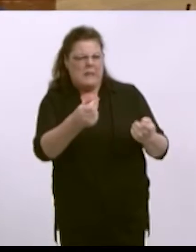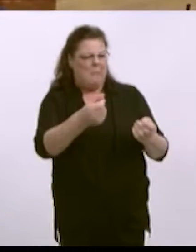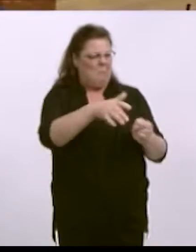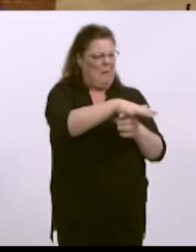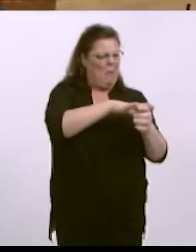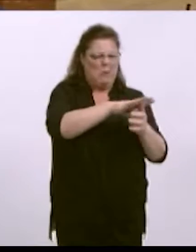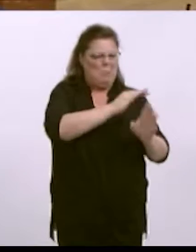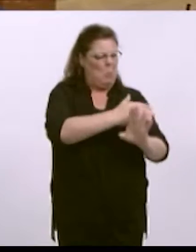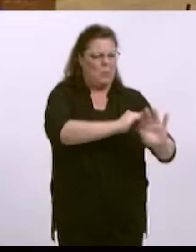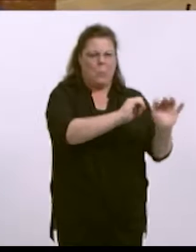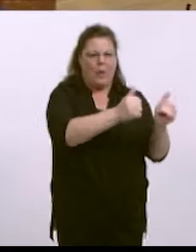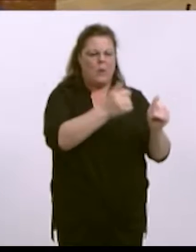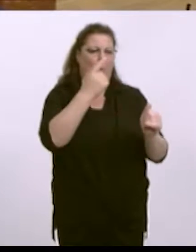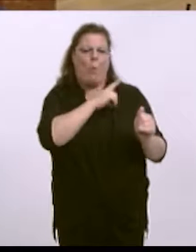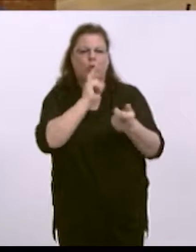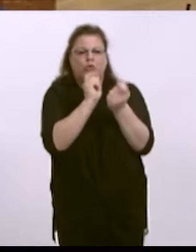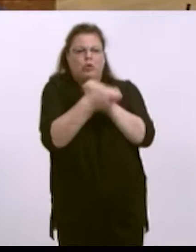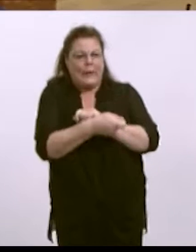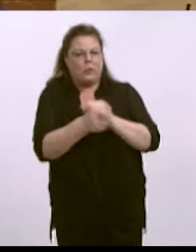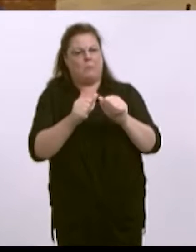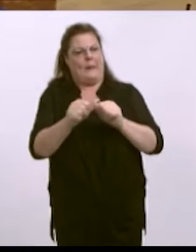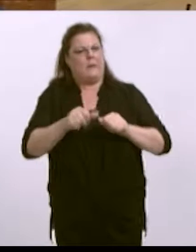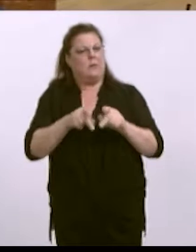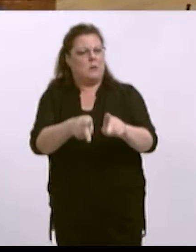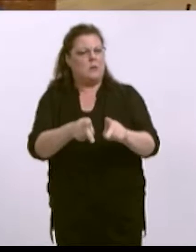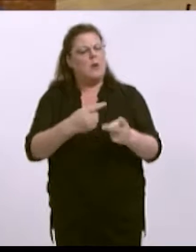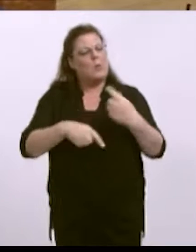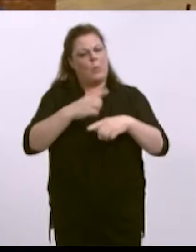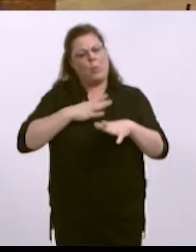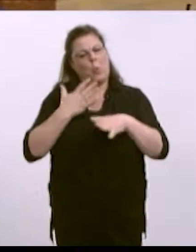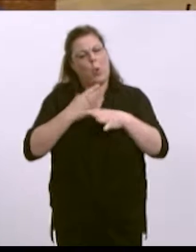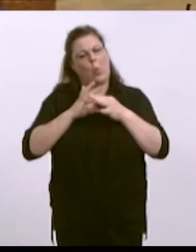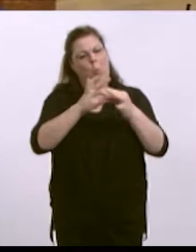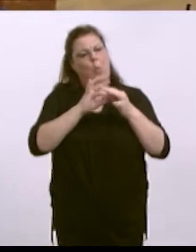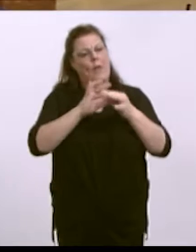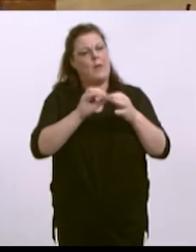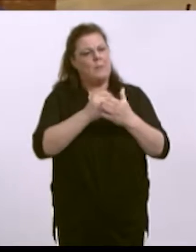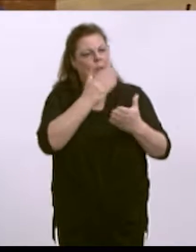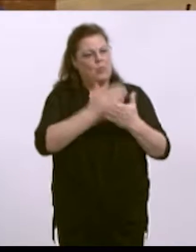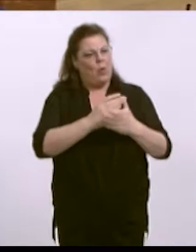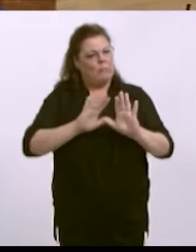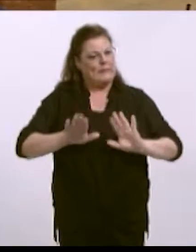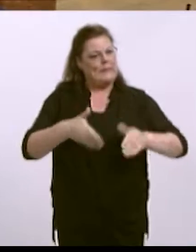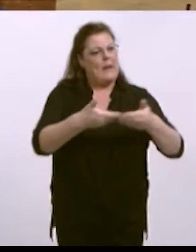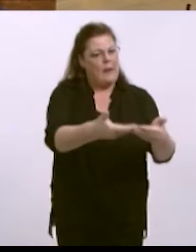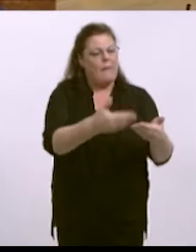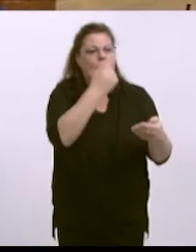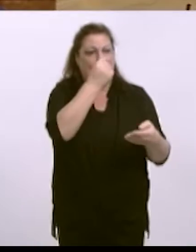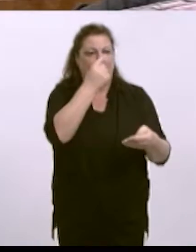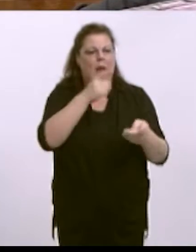the Minister will work with the society in order to make sure that we can deliver what we can with what we have already and also examine whether there is a need for legislation